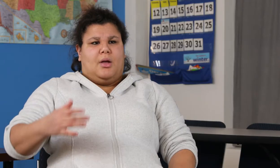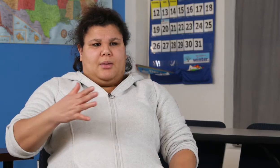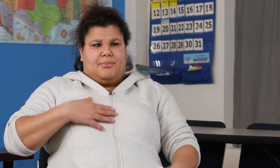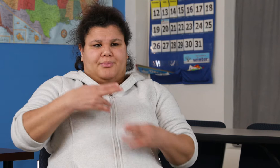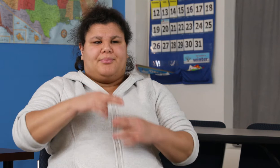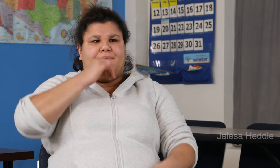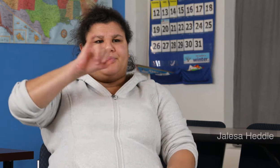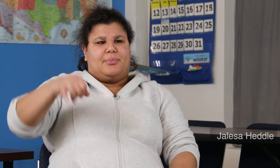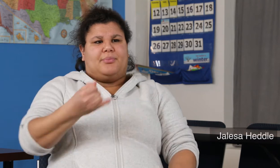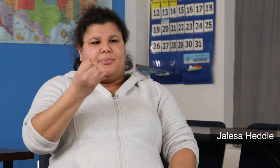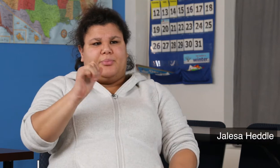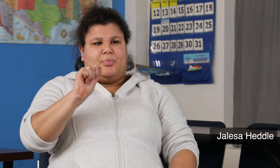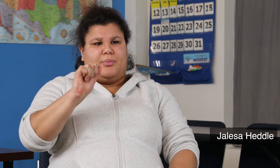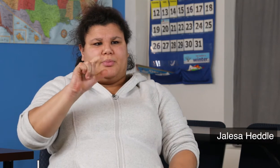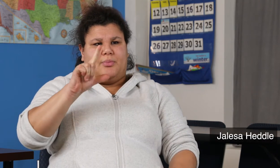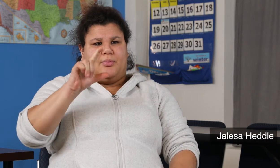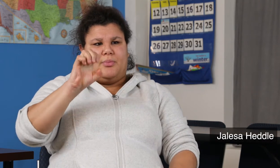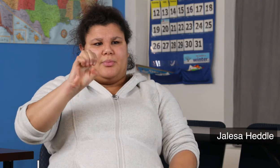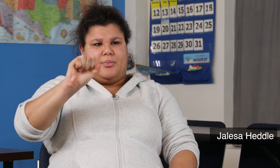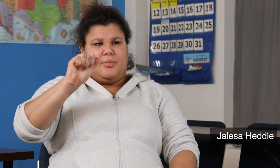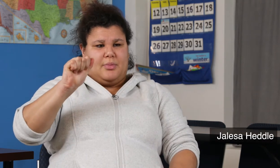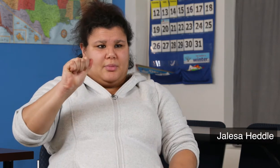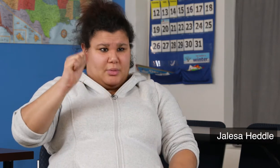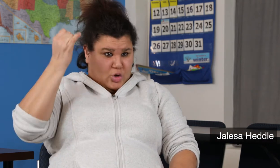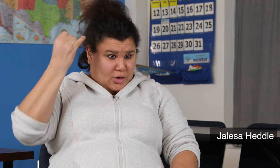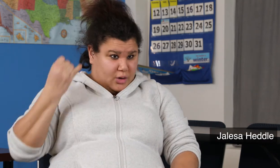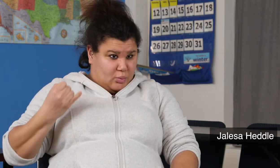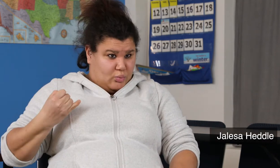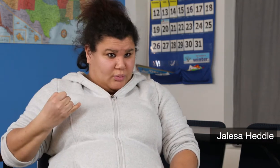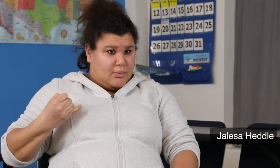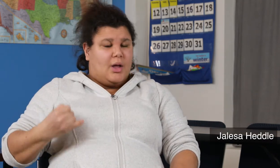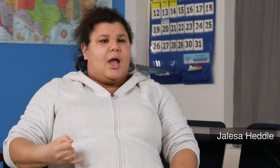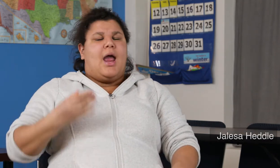My name is Jalesa [sign name Jalesa, J curly line from head like curly hair]